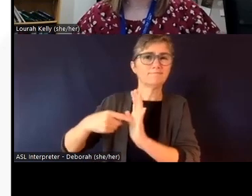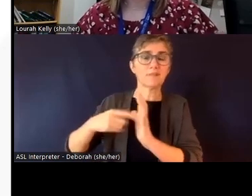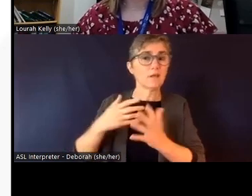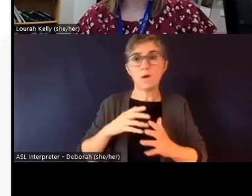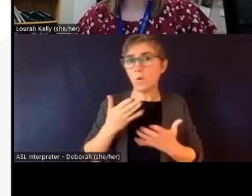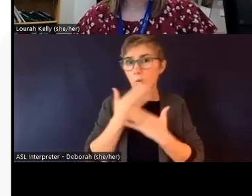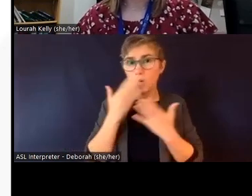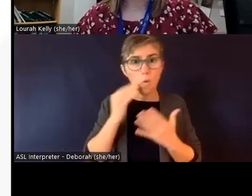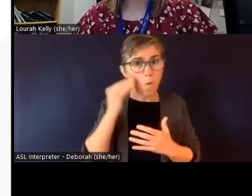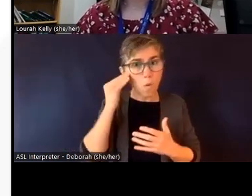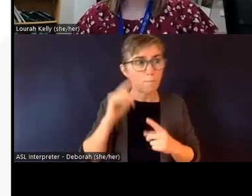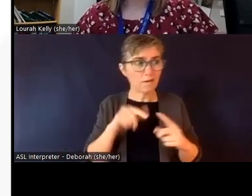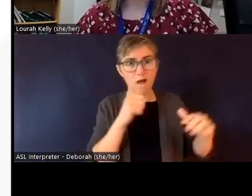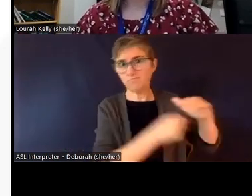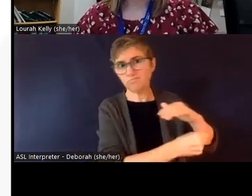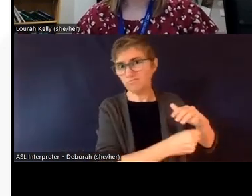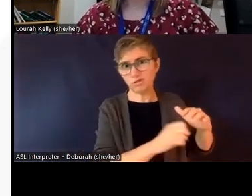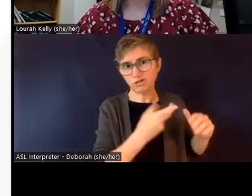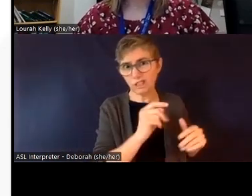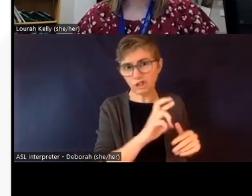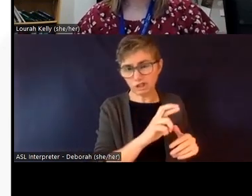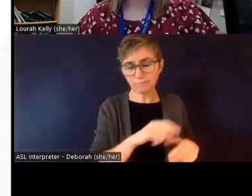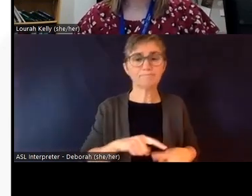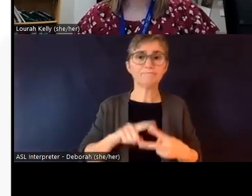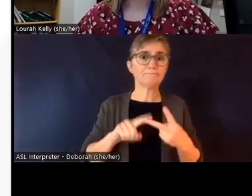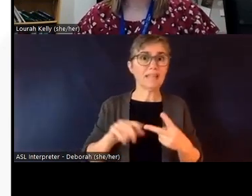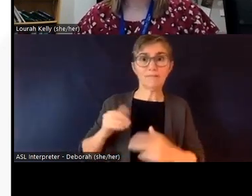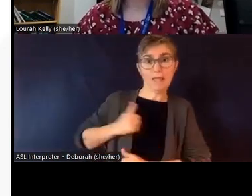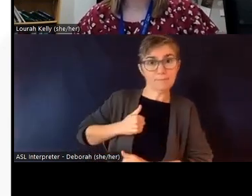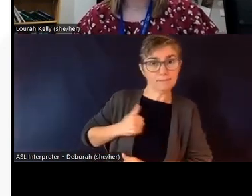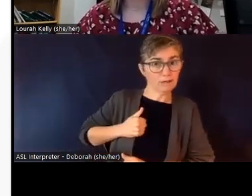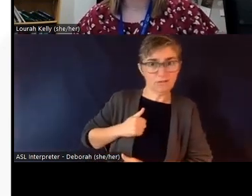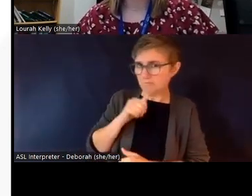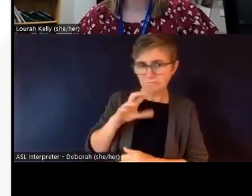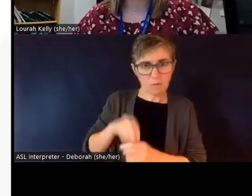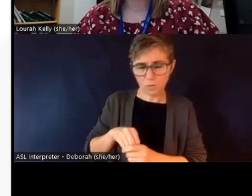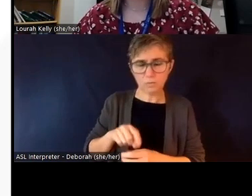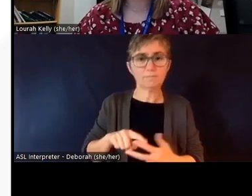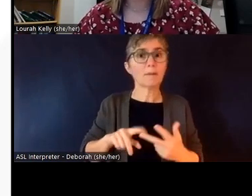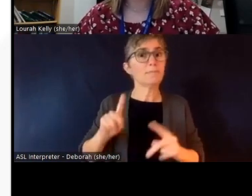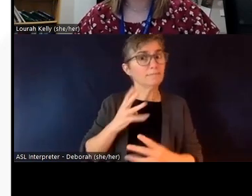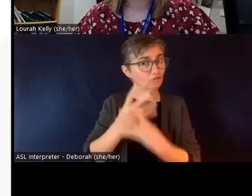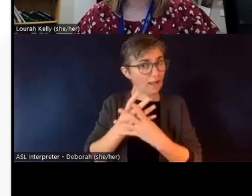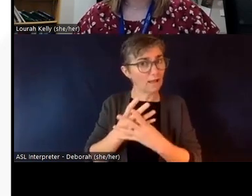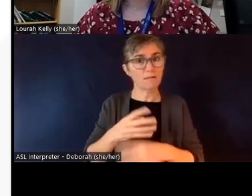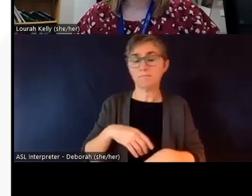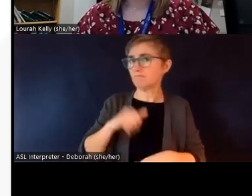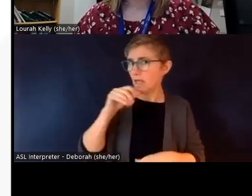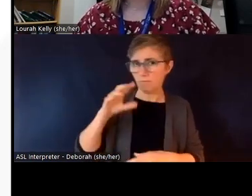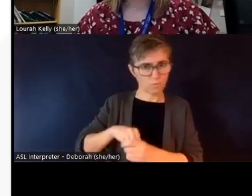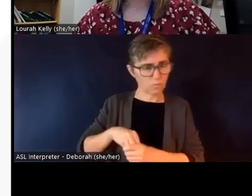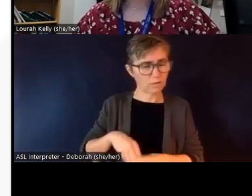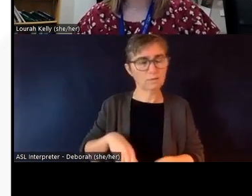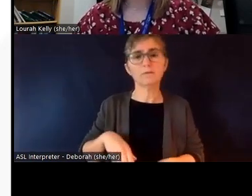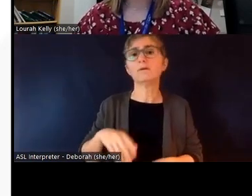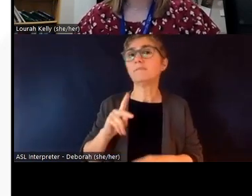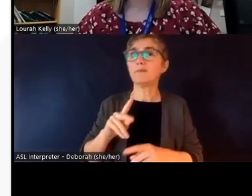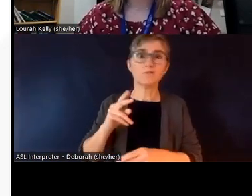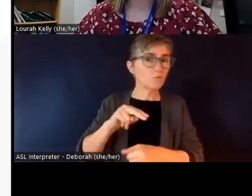not in shelters, active military persons in jail or prisons, nursing homes, psychiatric